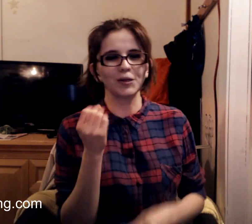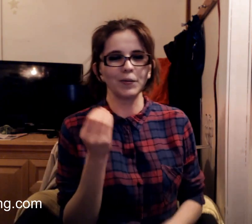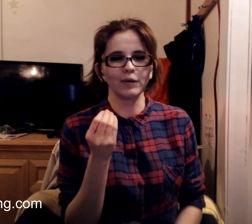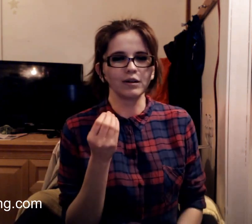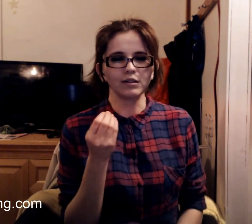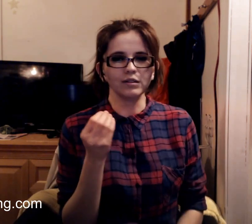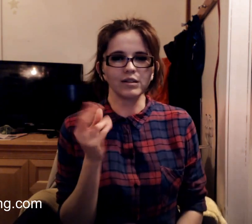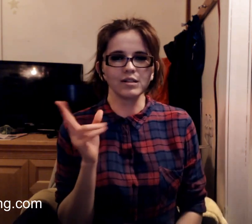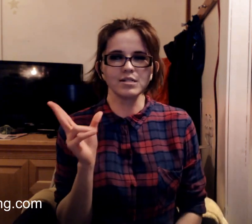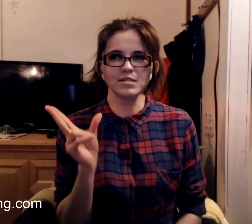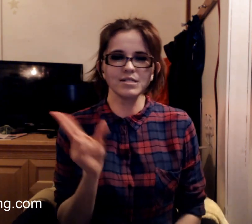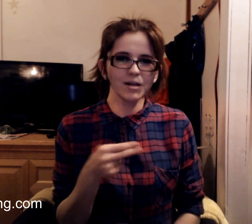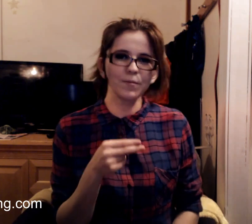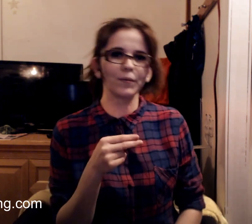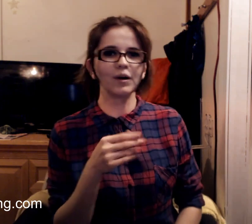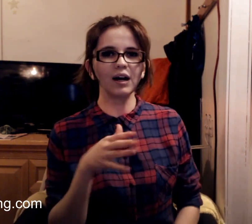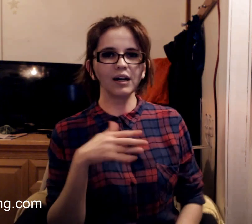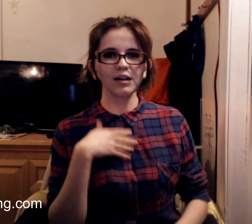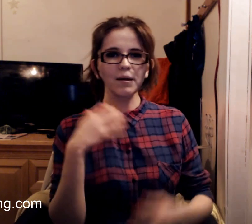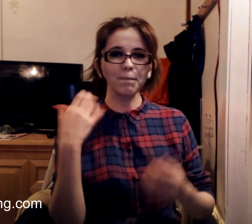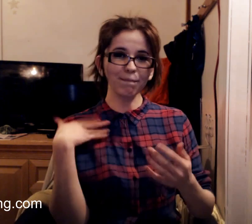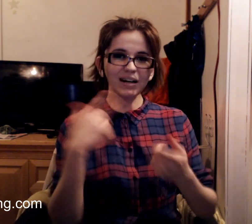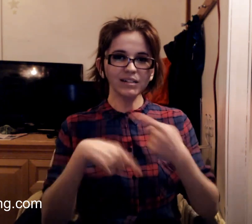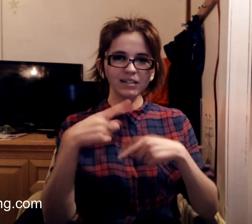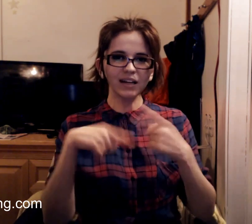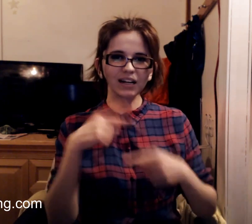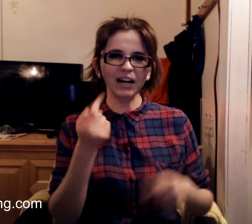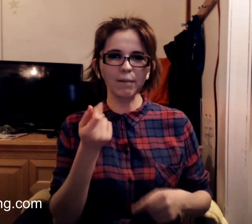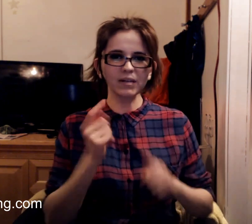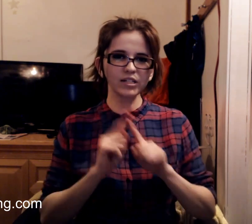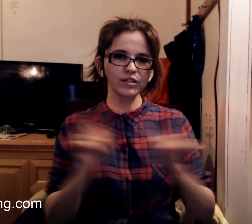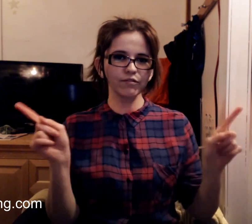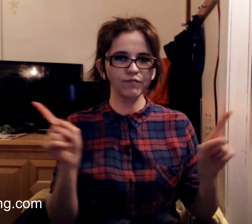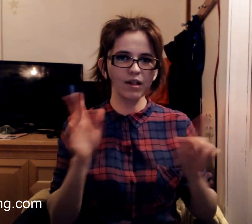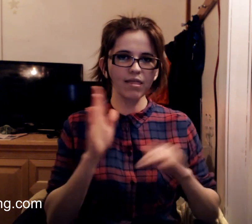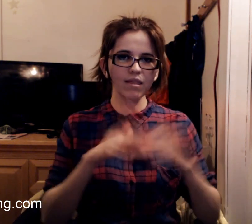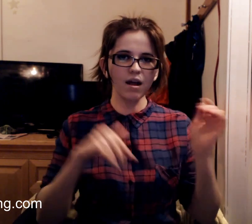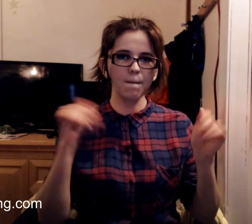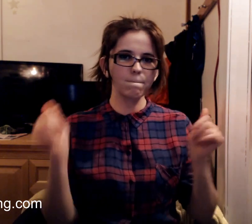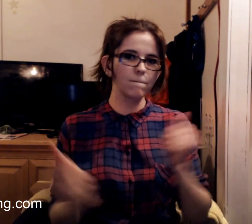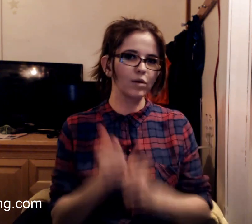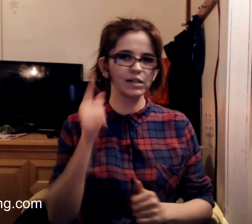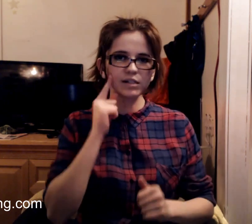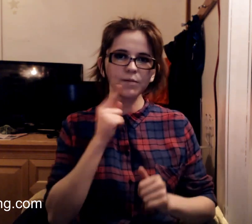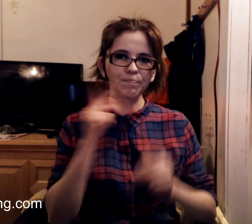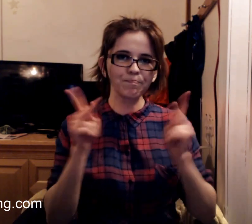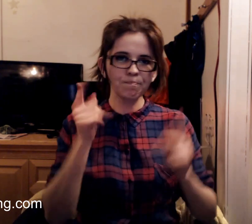so, no, my sign is a little bit different than most deaf people's